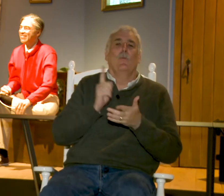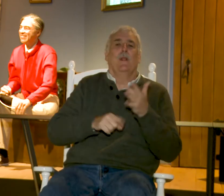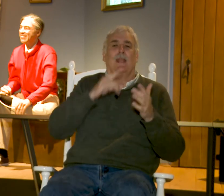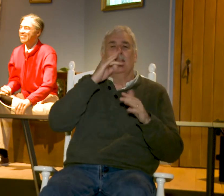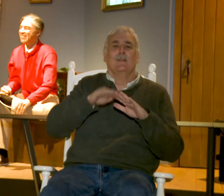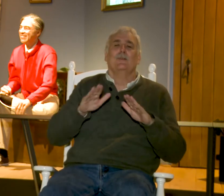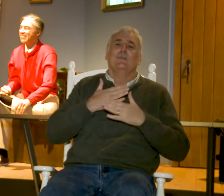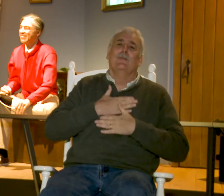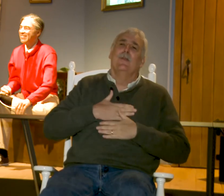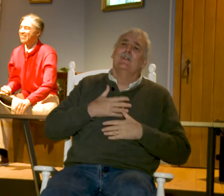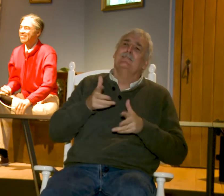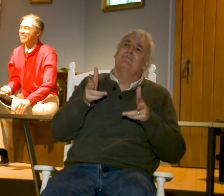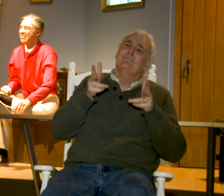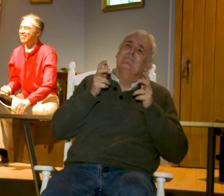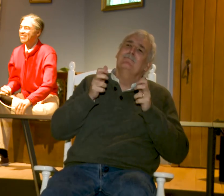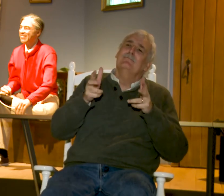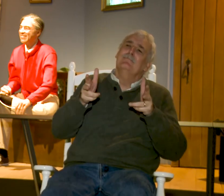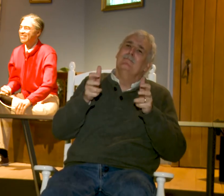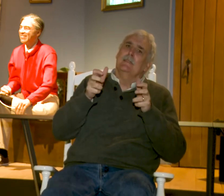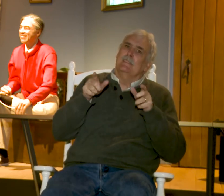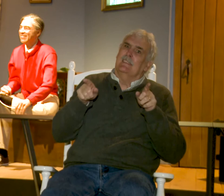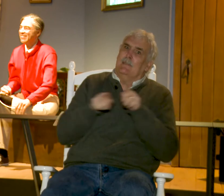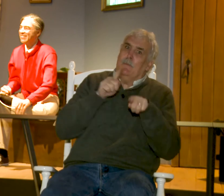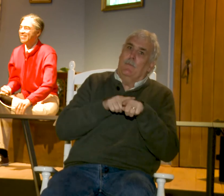What kids enjoy is watching while at the same time